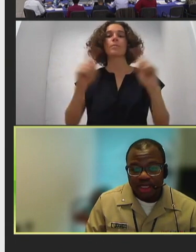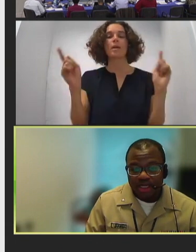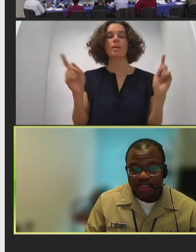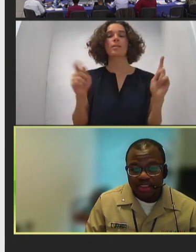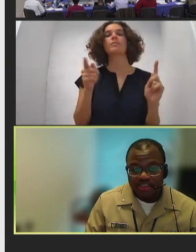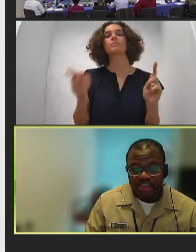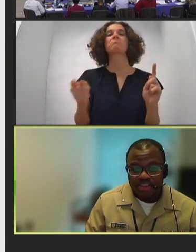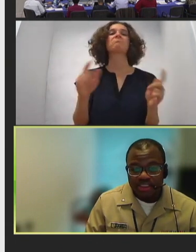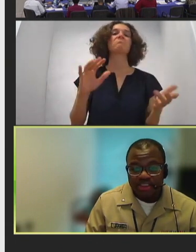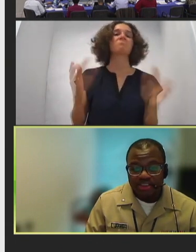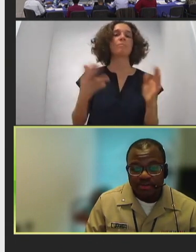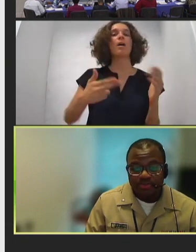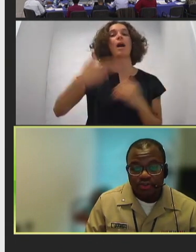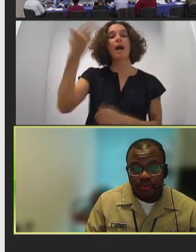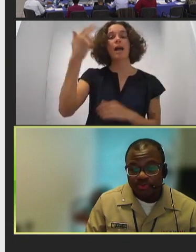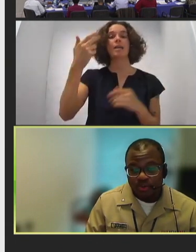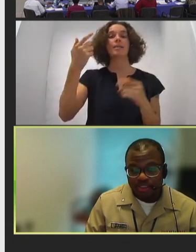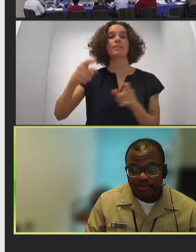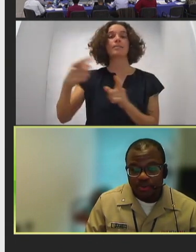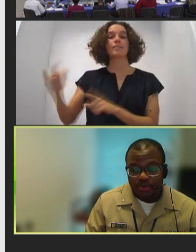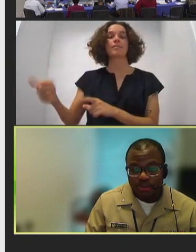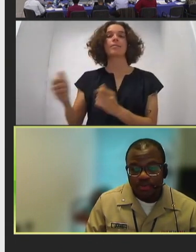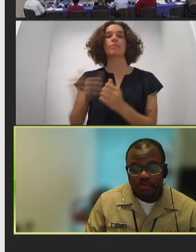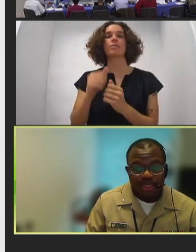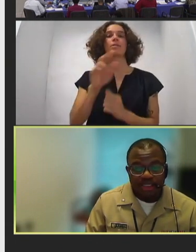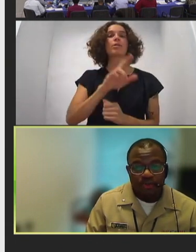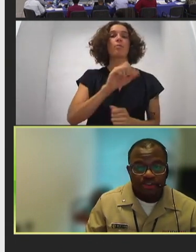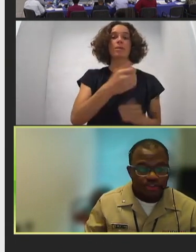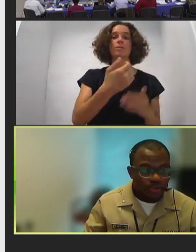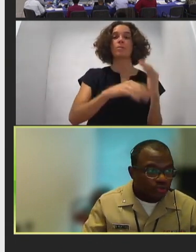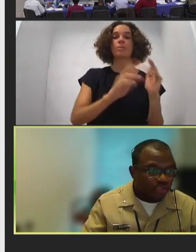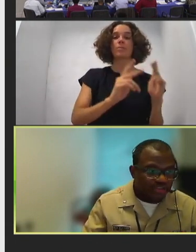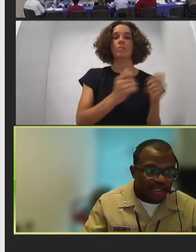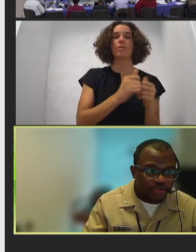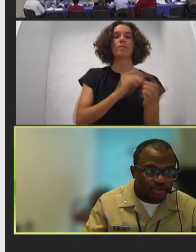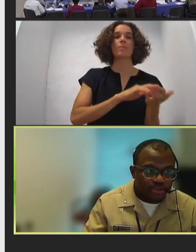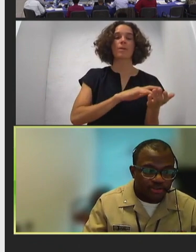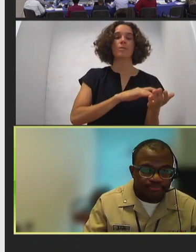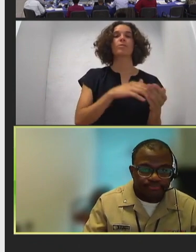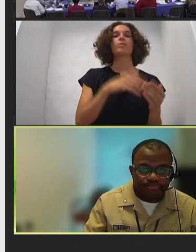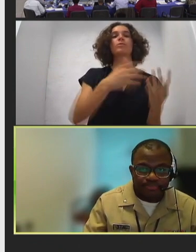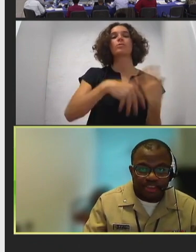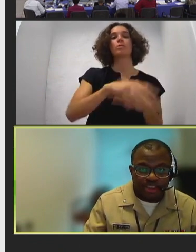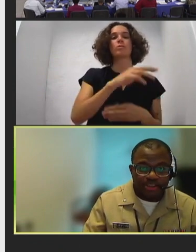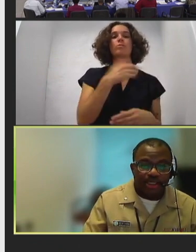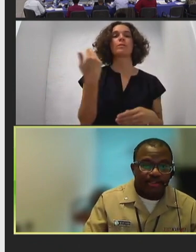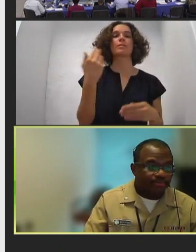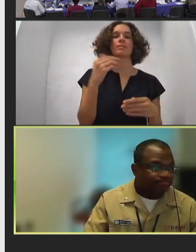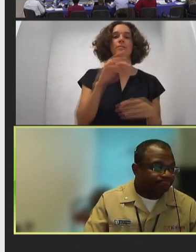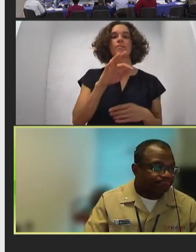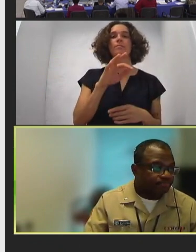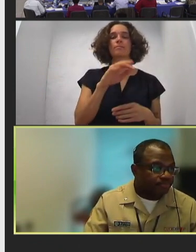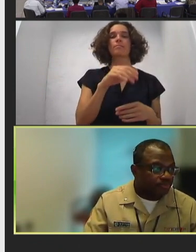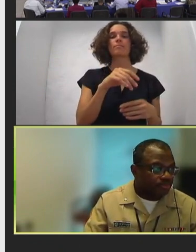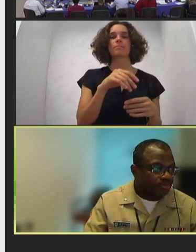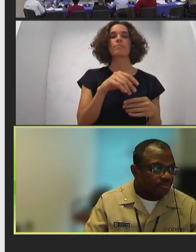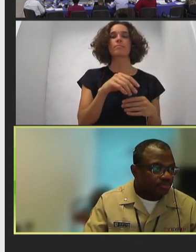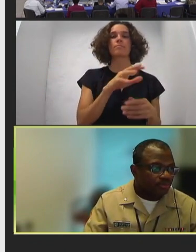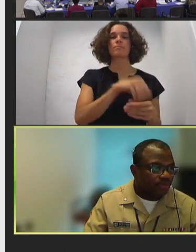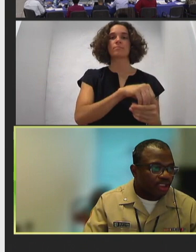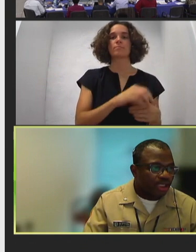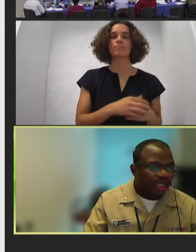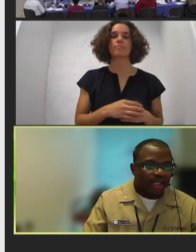high incidence in some U.S.-born people with medical and social risk factors. Next slide.